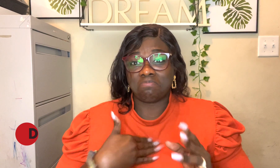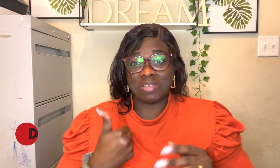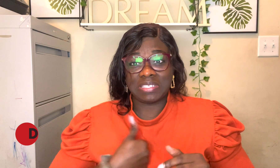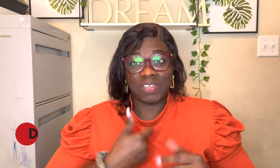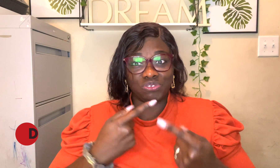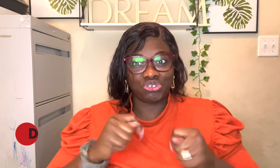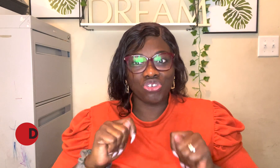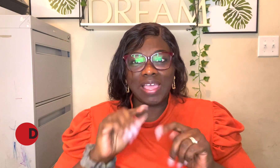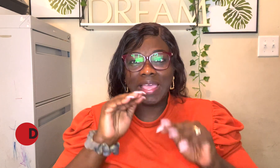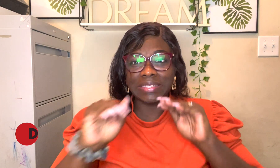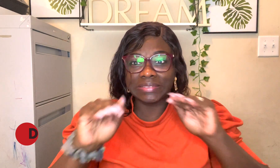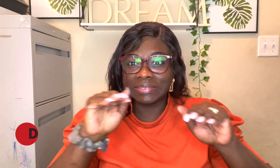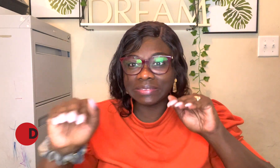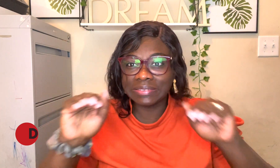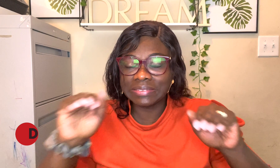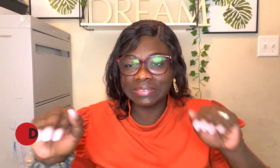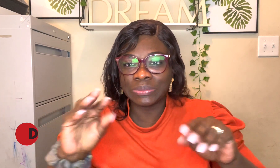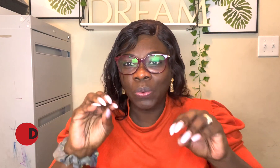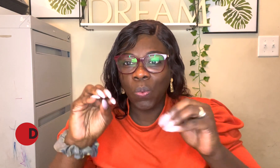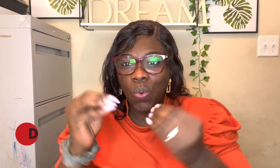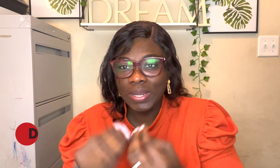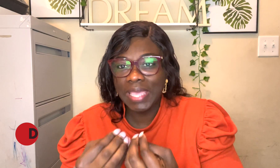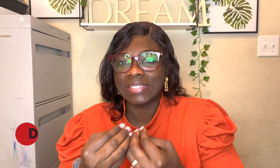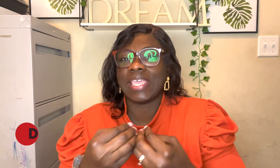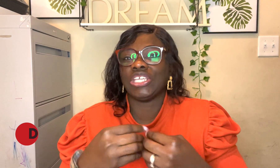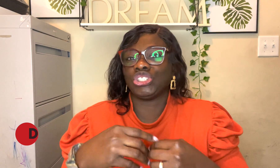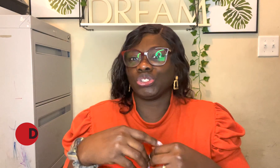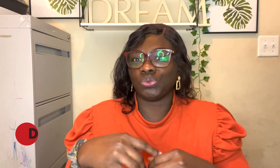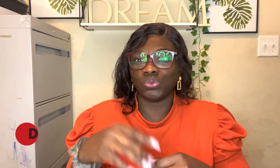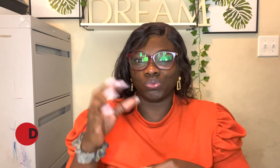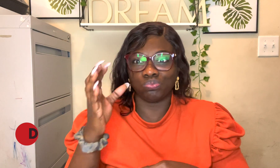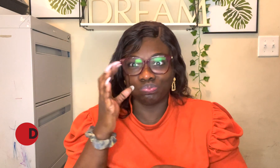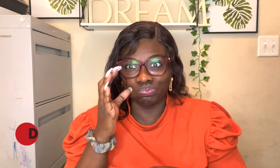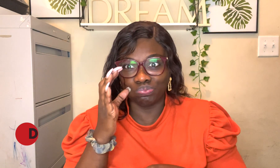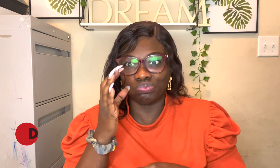I’ve been working on connecting with organizations to encourage people